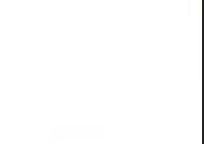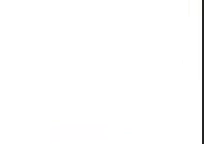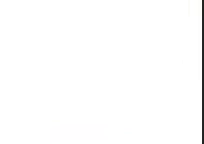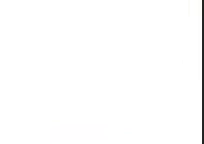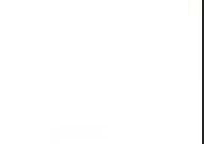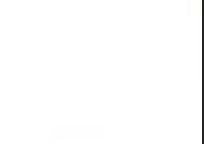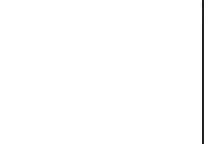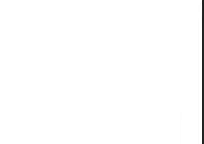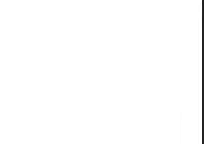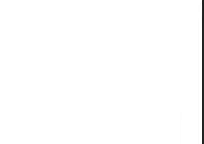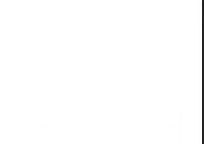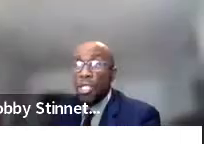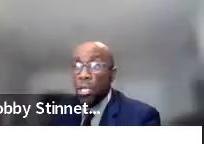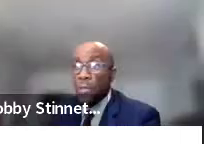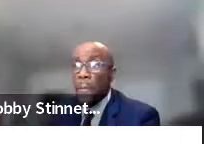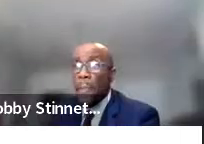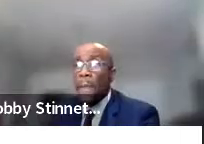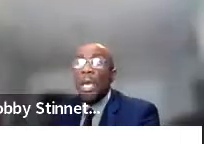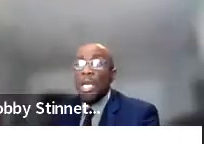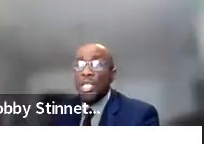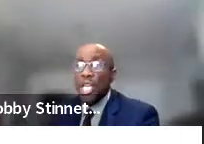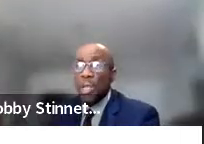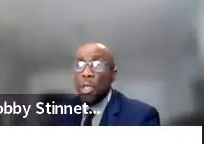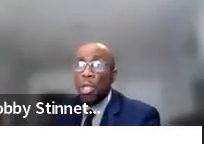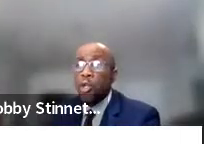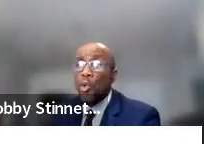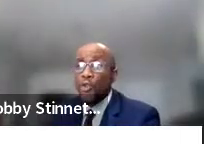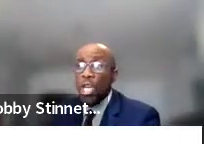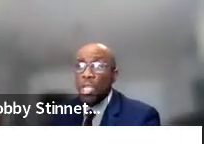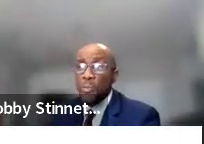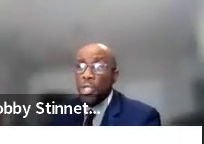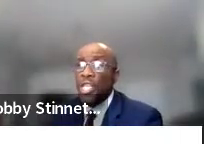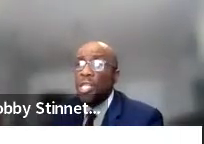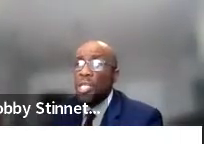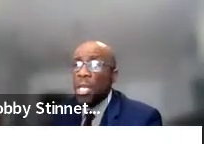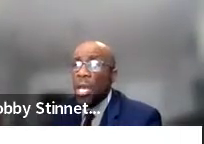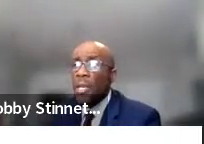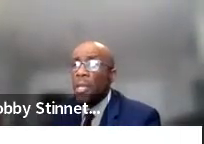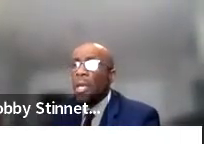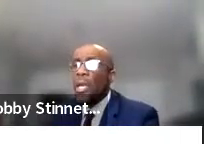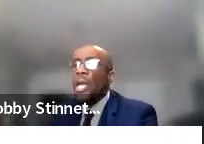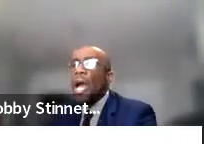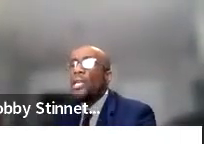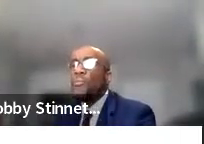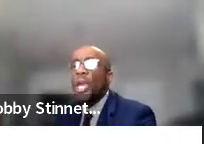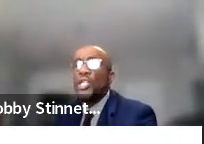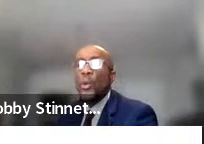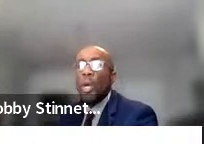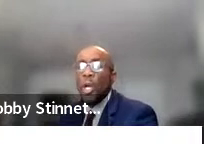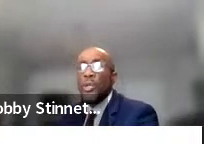to disability and aging, accessible inclusive transportation design, and occupational health